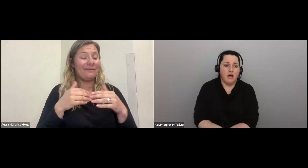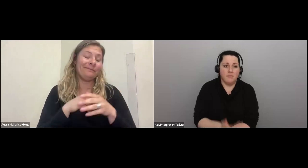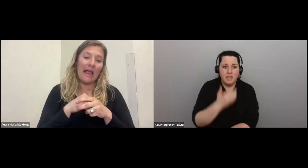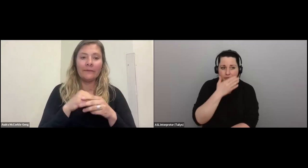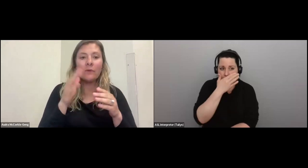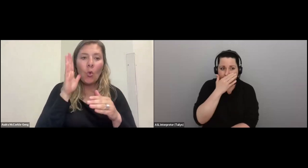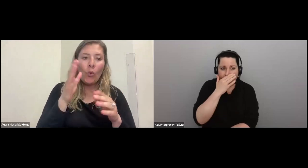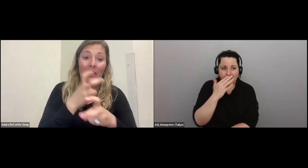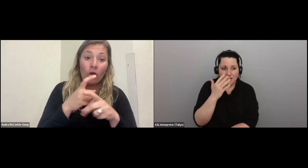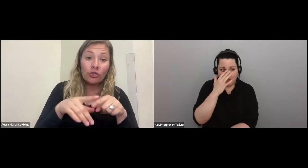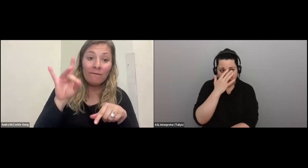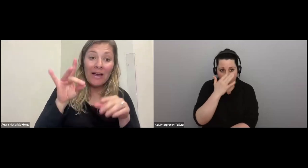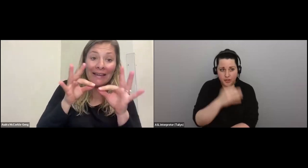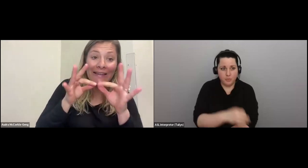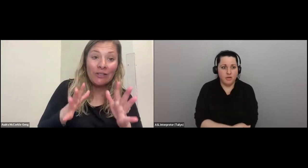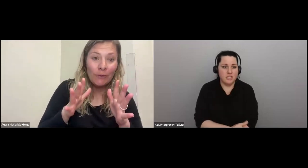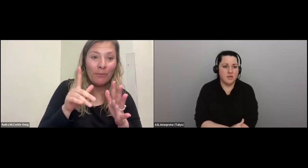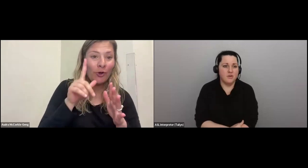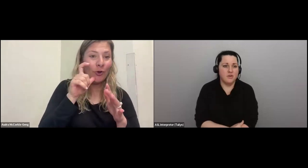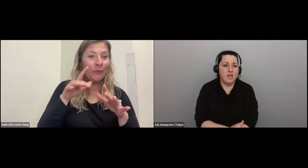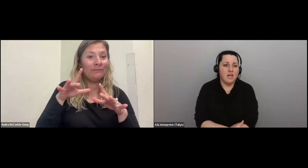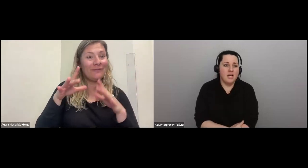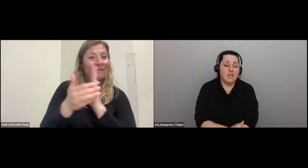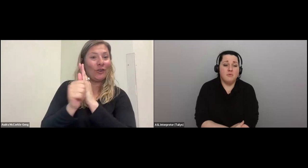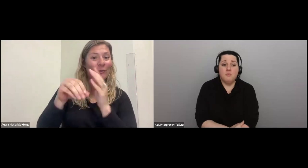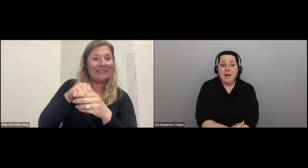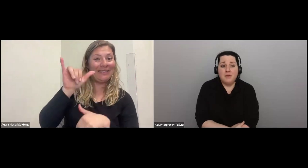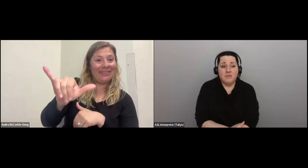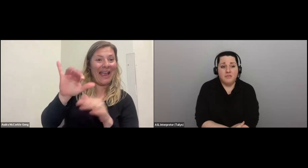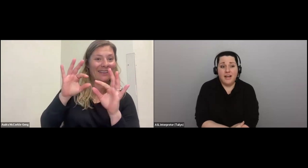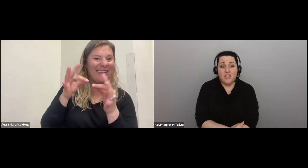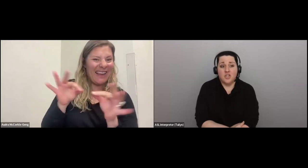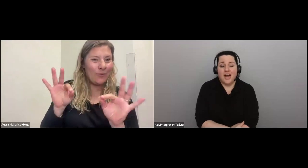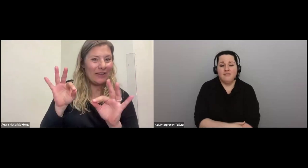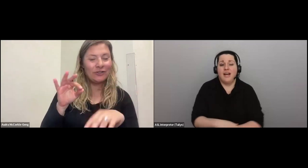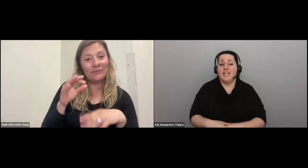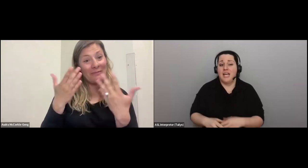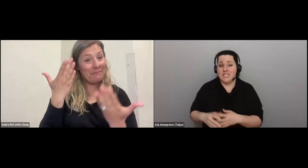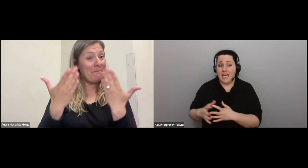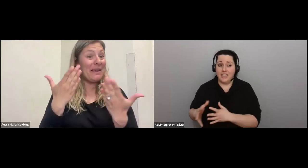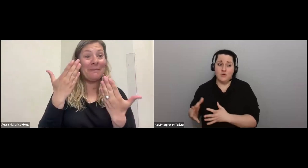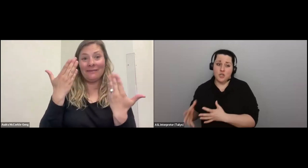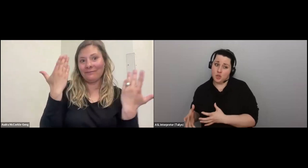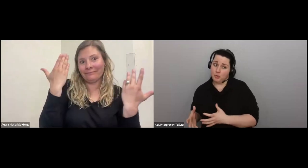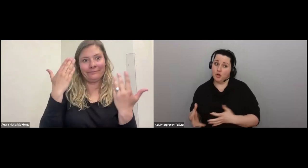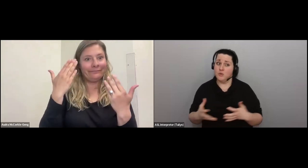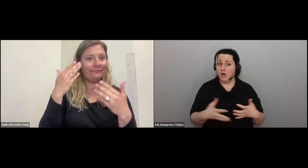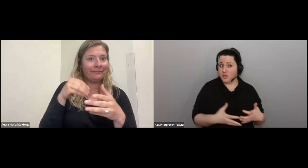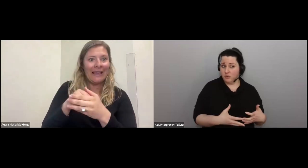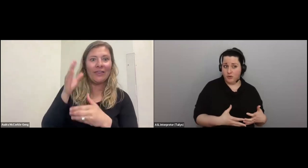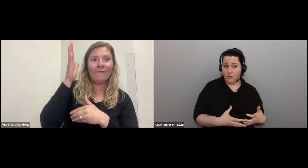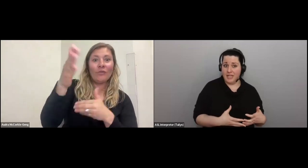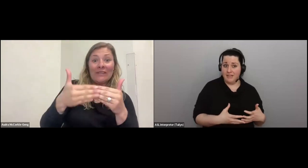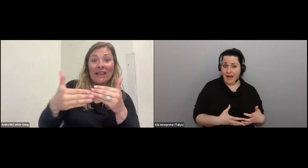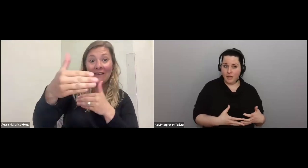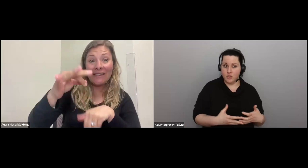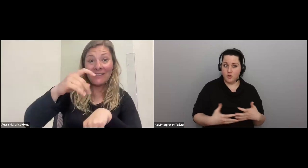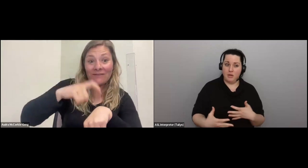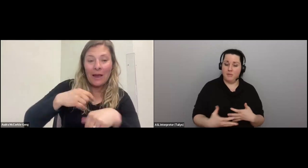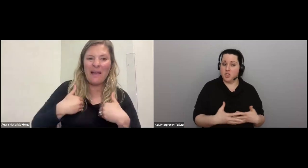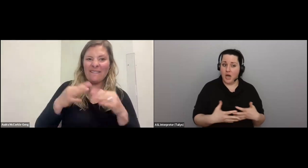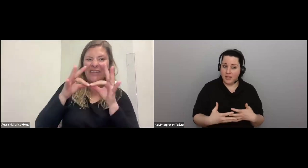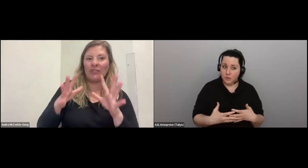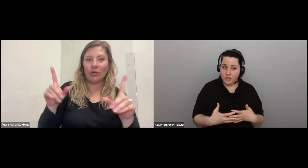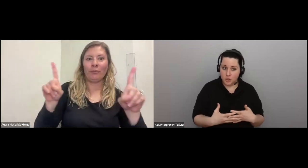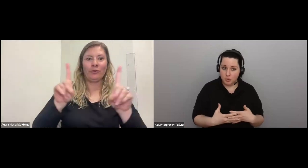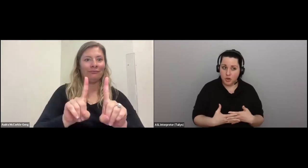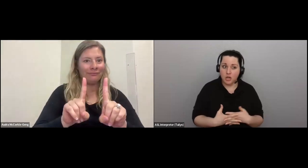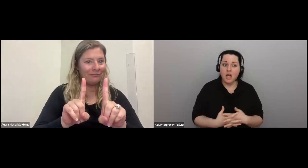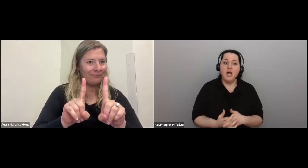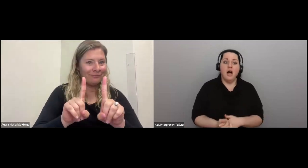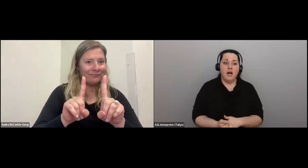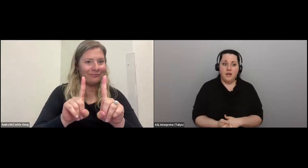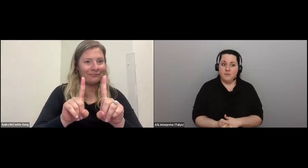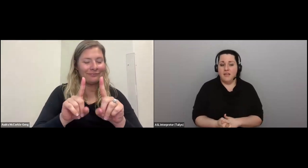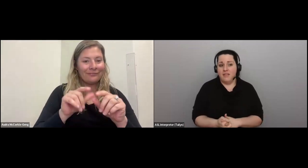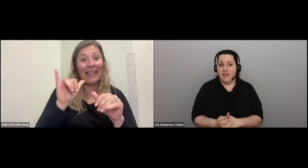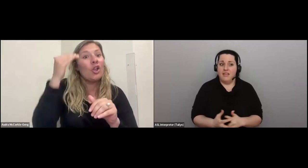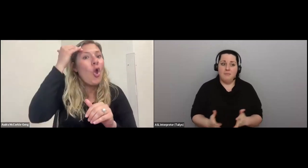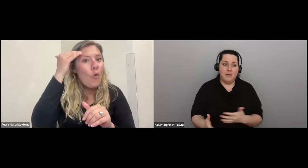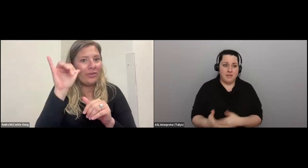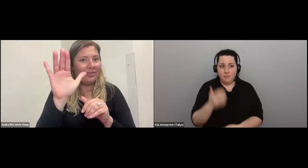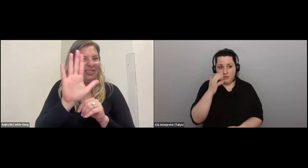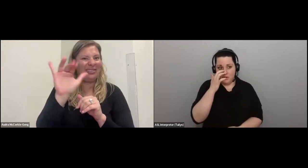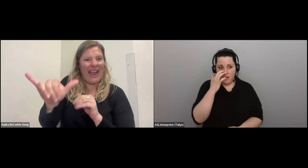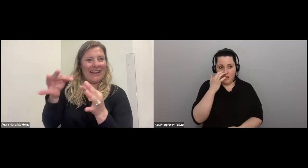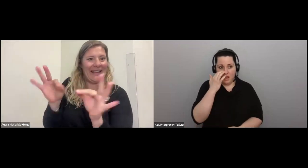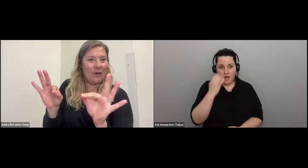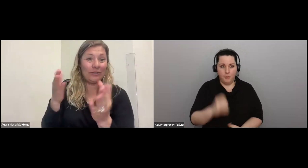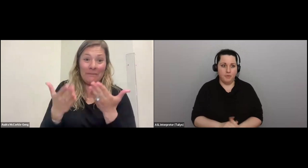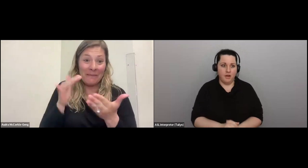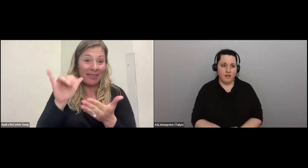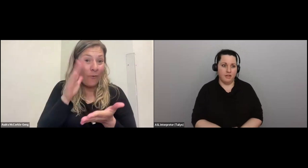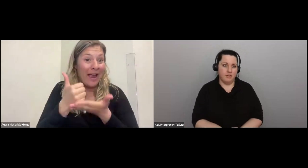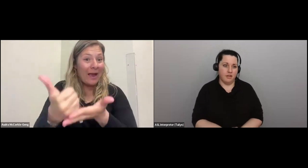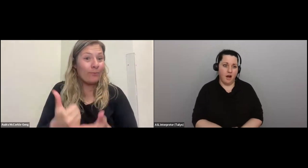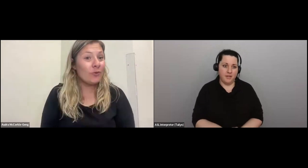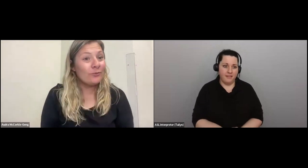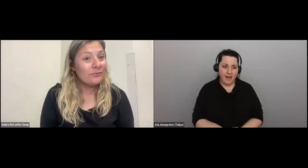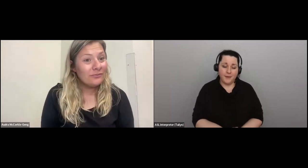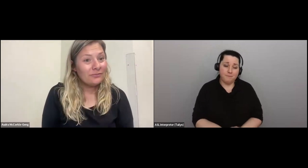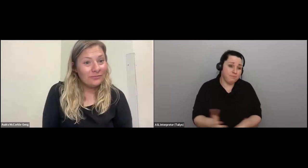That can be read, if it's an audio book, so you might be able to find it. Try and find a sign language interpreter who's also fluent in that language. So there may be a trilingual interpreter. And then they might be able to help accommodate that.